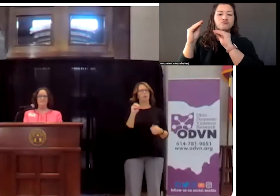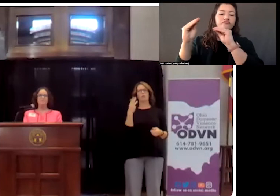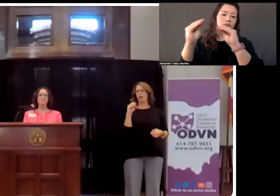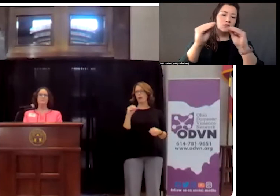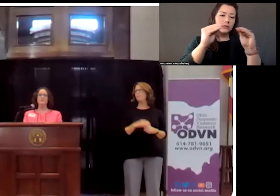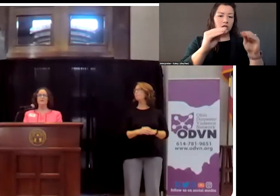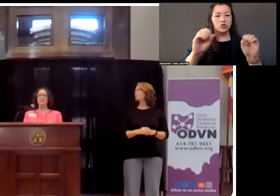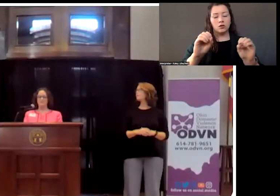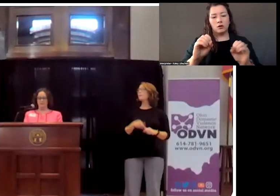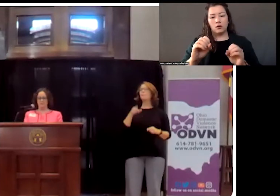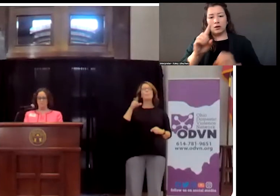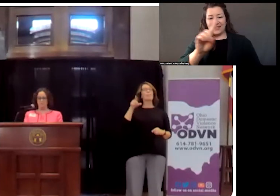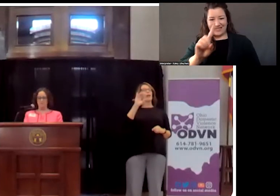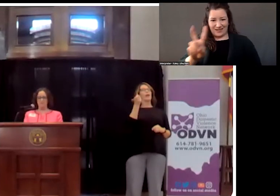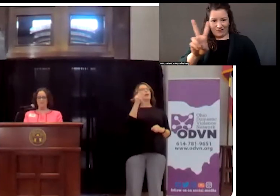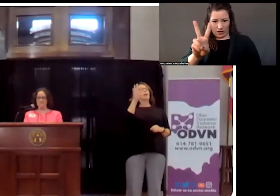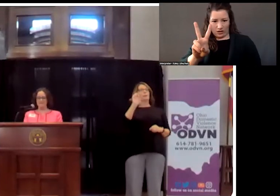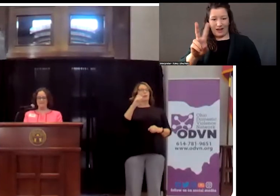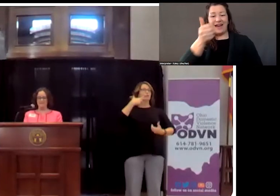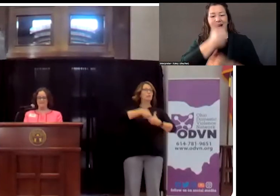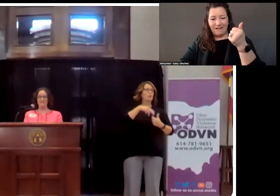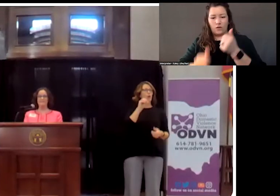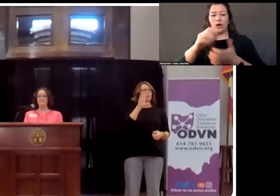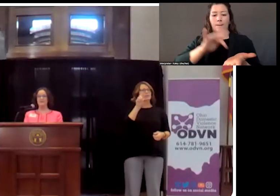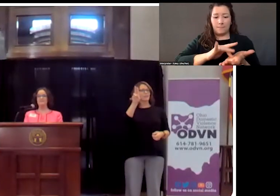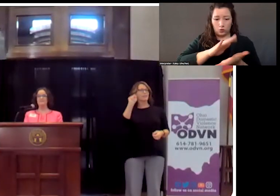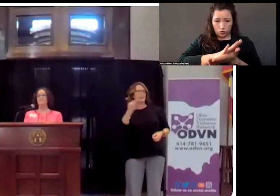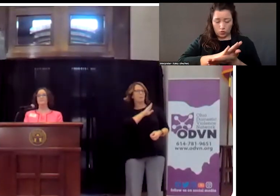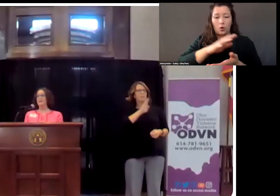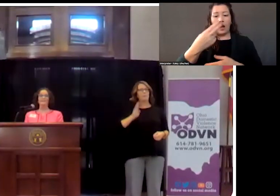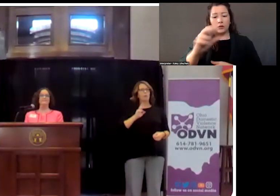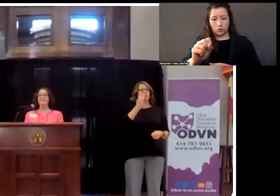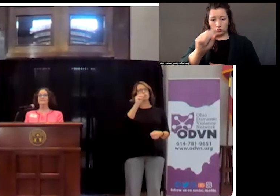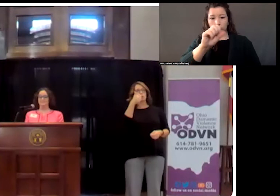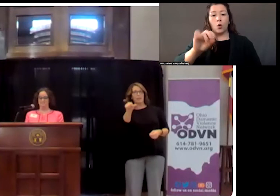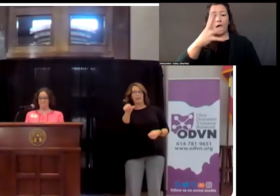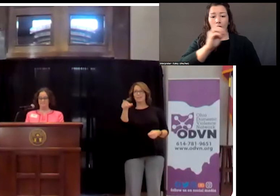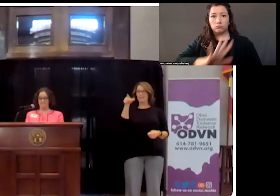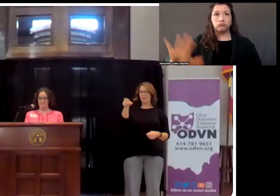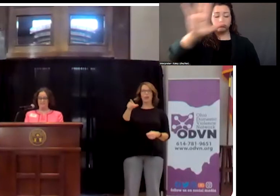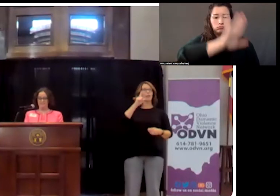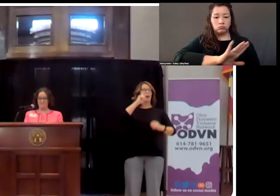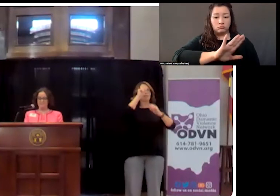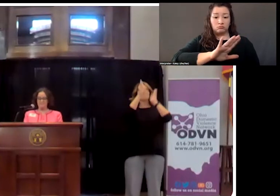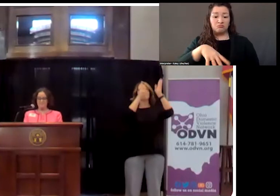Bridget joined the ODVN board in 2010 and is responsible for creating this event.